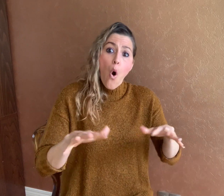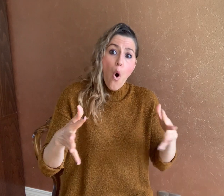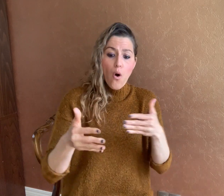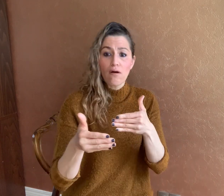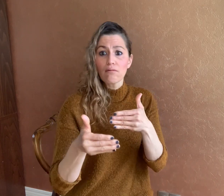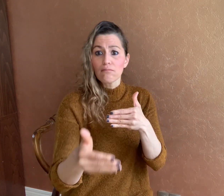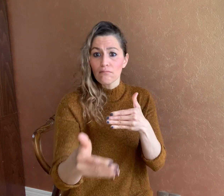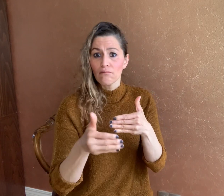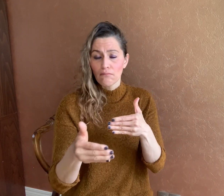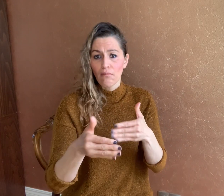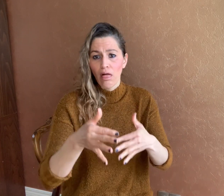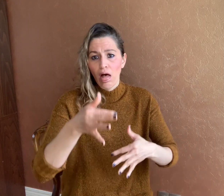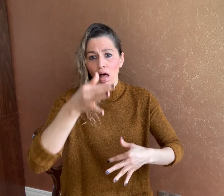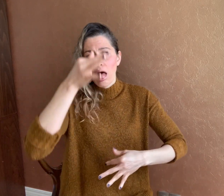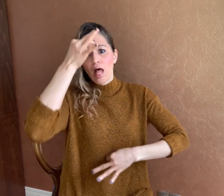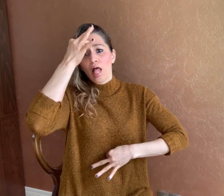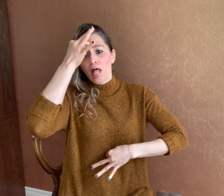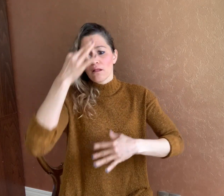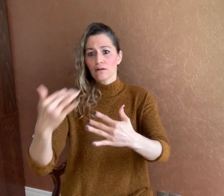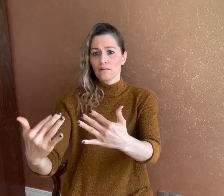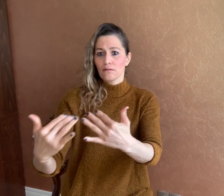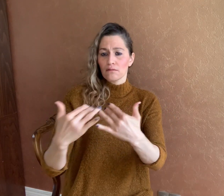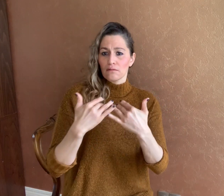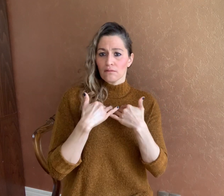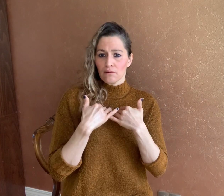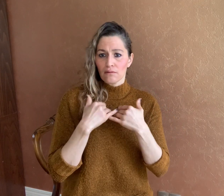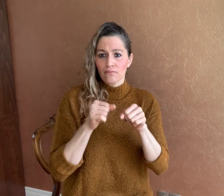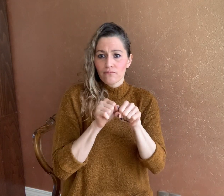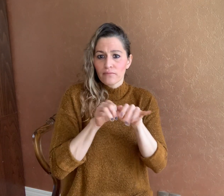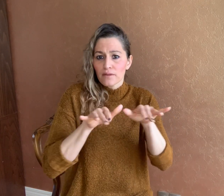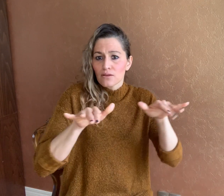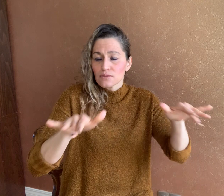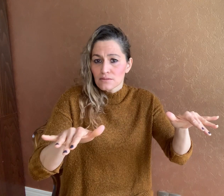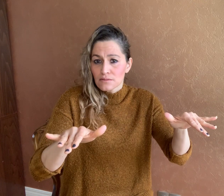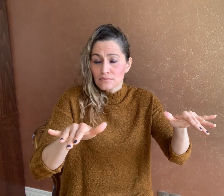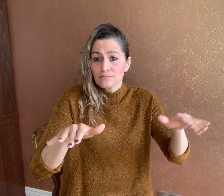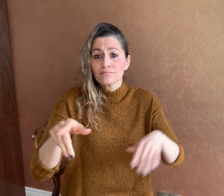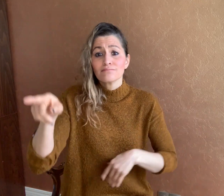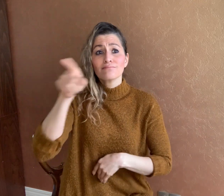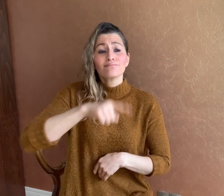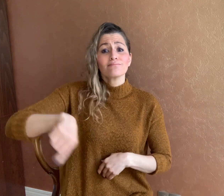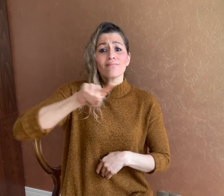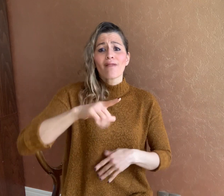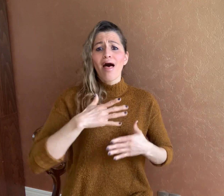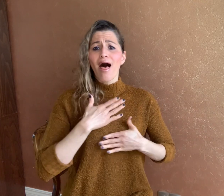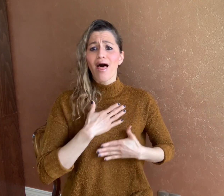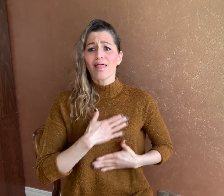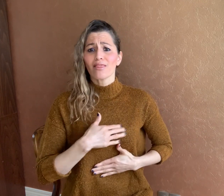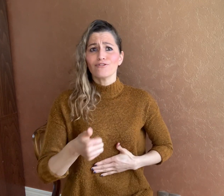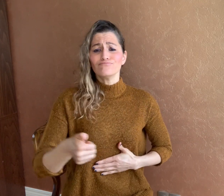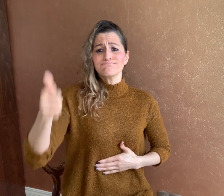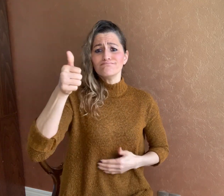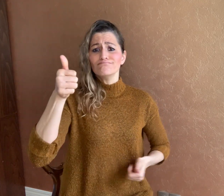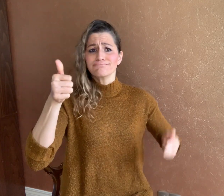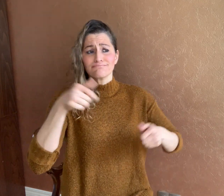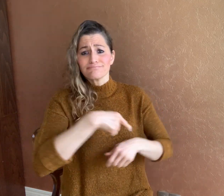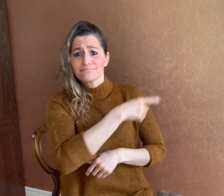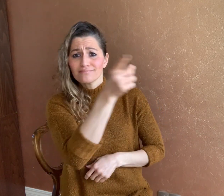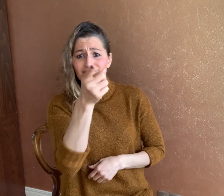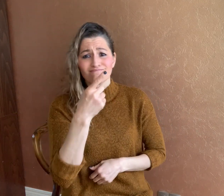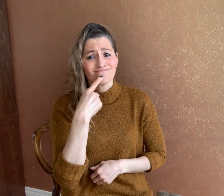or will get exposed to this virus. Social distancing,